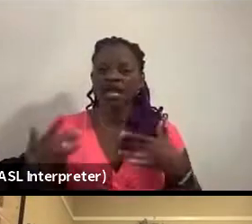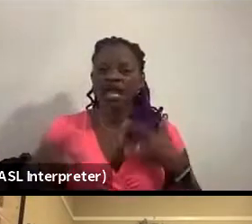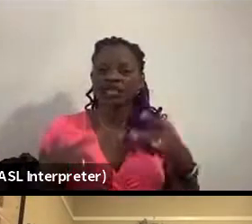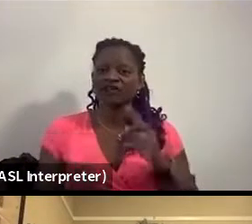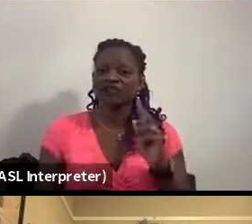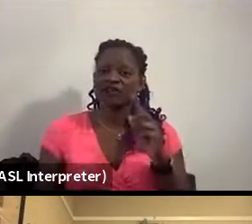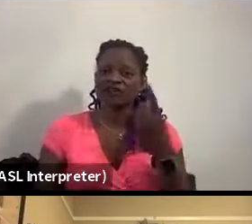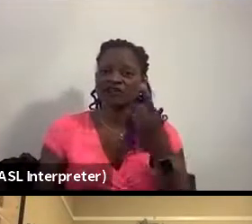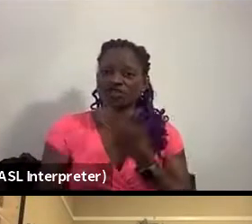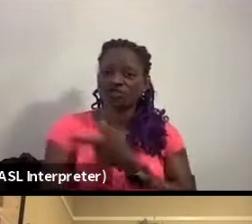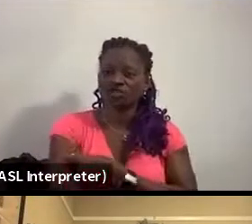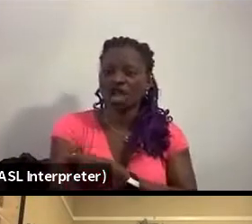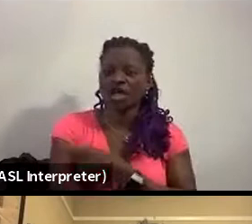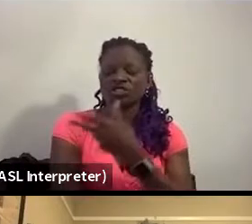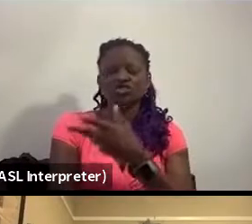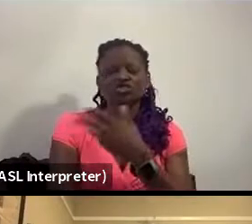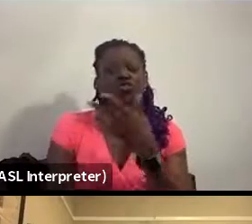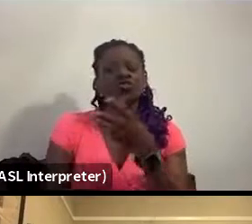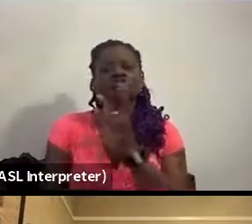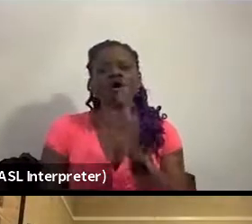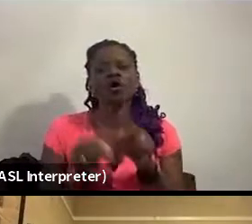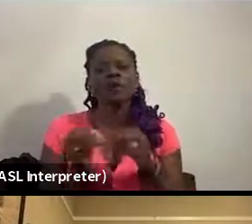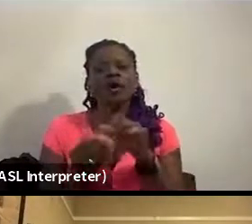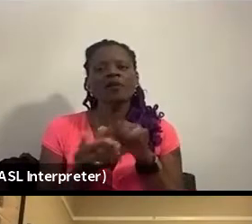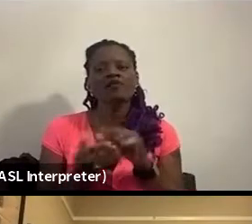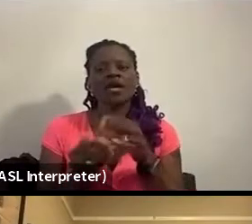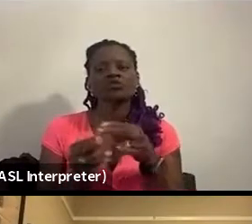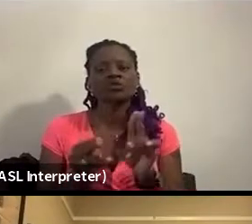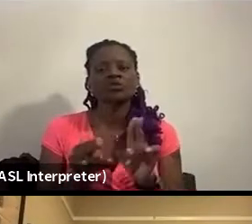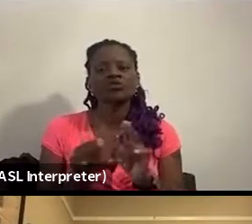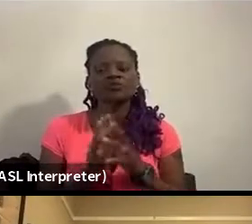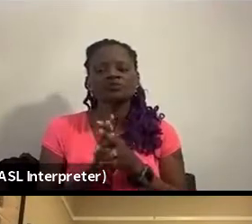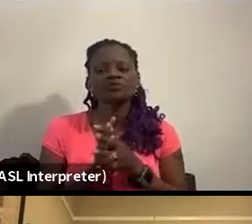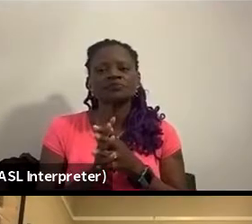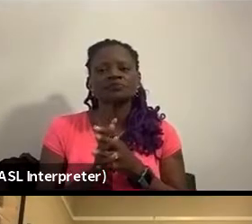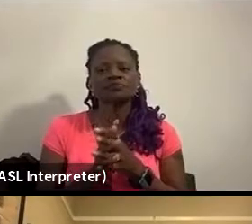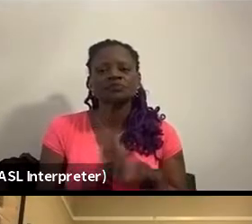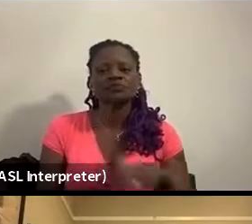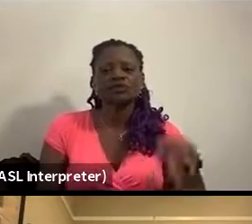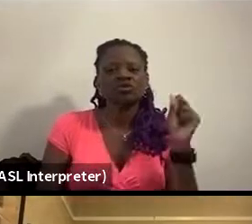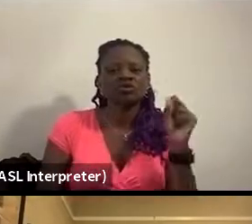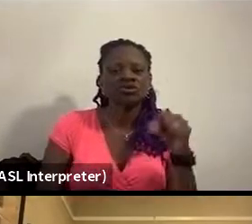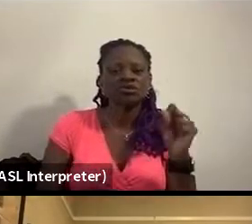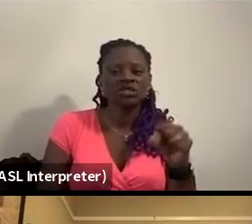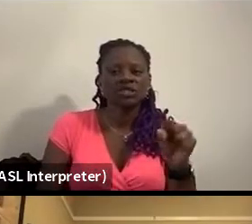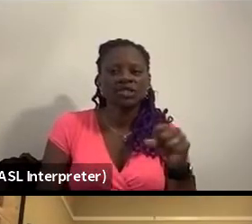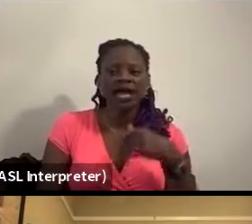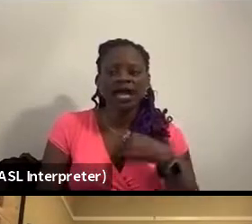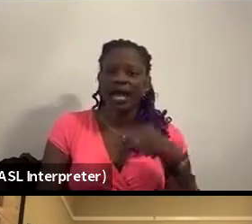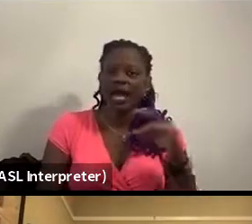Just talk about that real briefly. Yeah, I hate to preach the same thing over